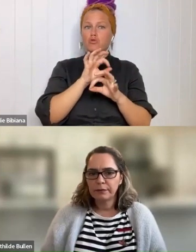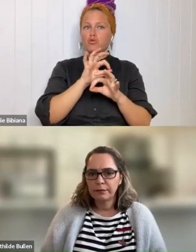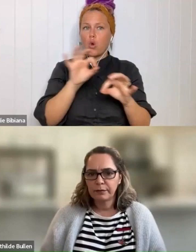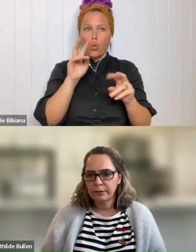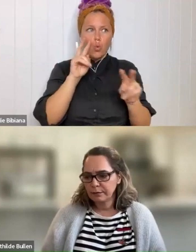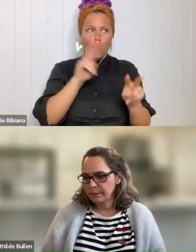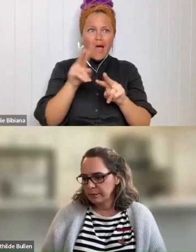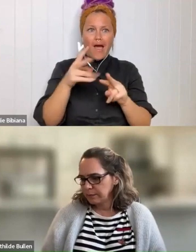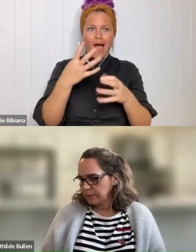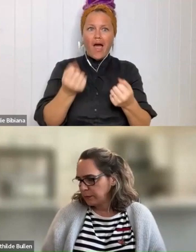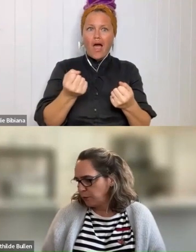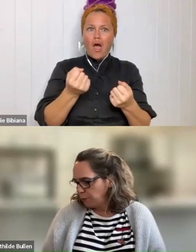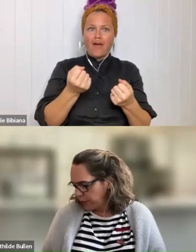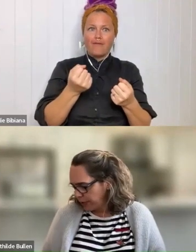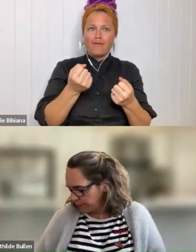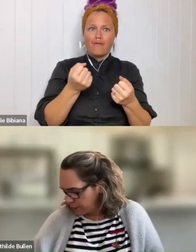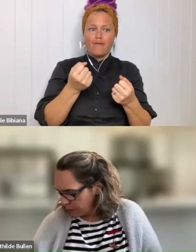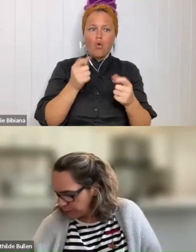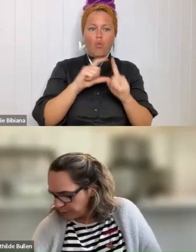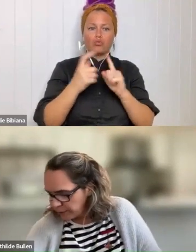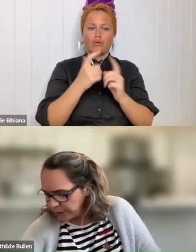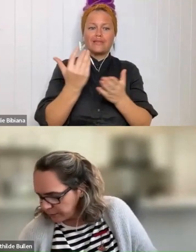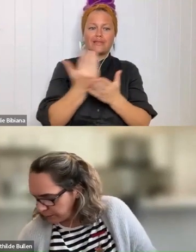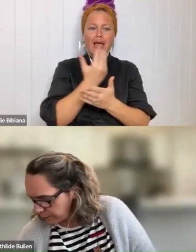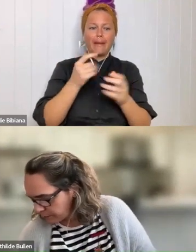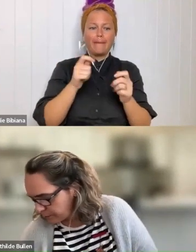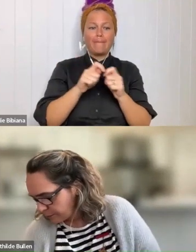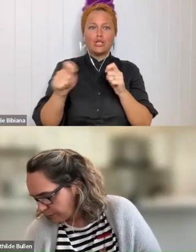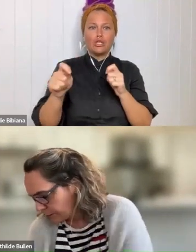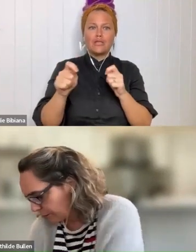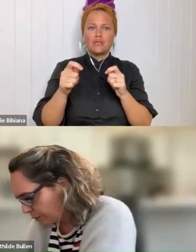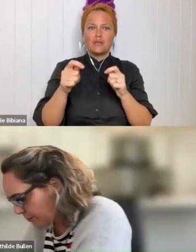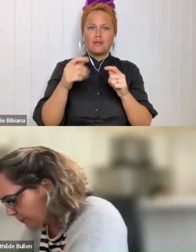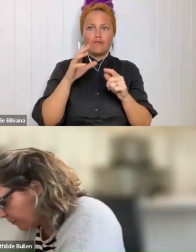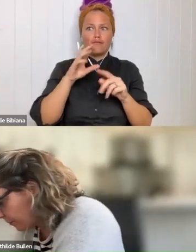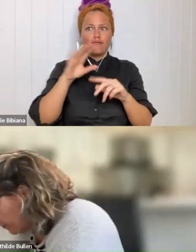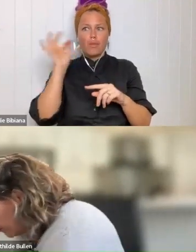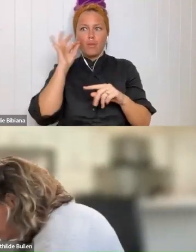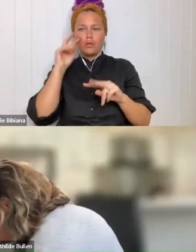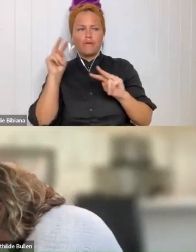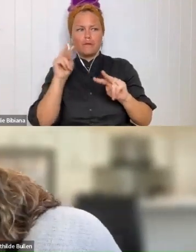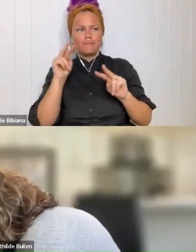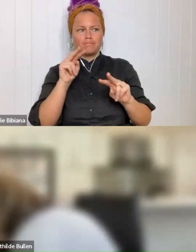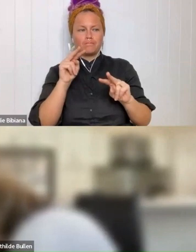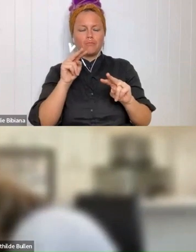safety of the observers that I've seen or experience from any of the programs I've participated in.